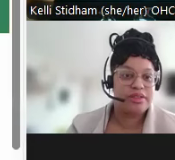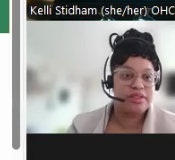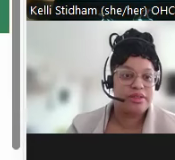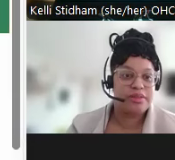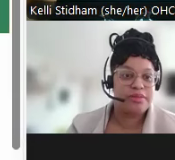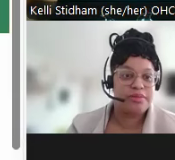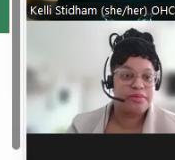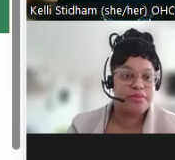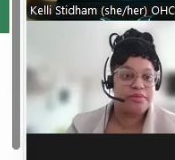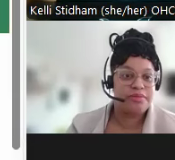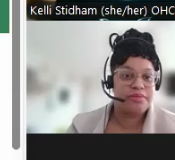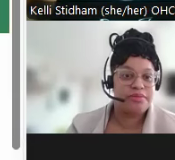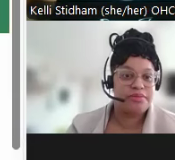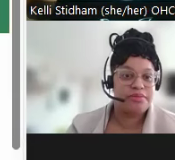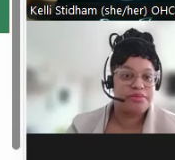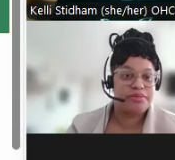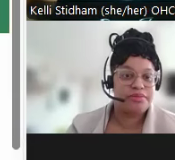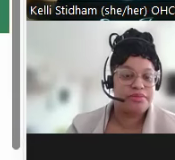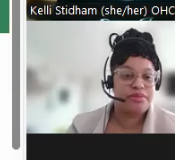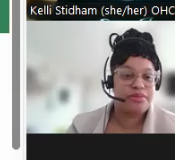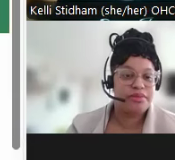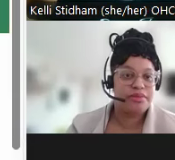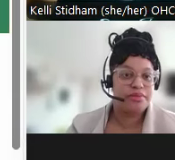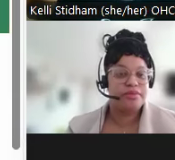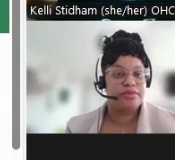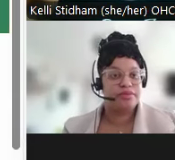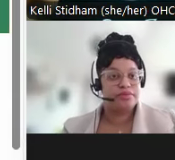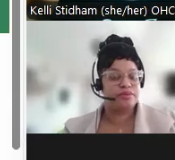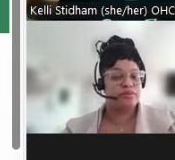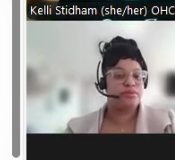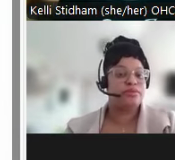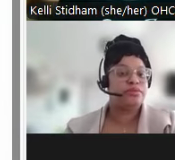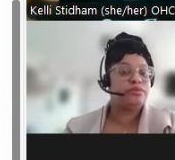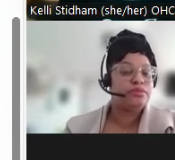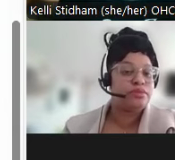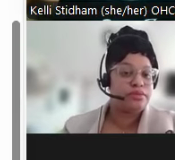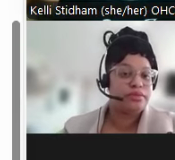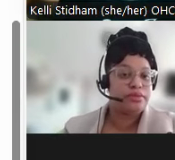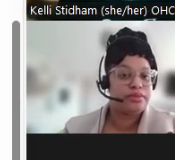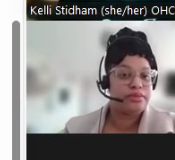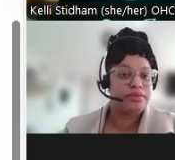Hey, there we are. So, um